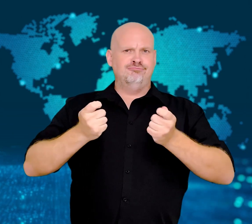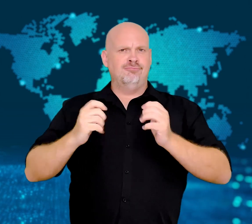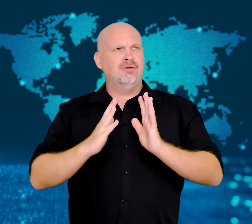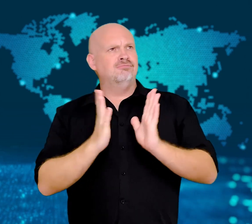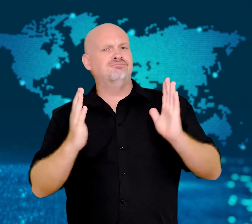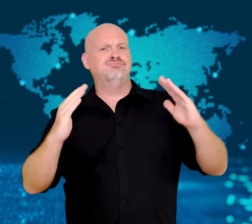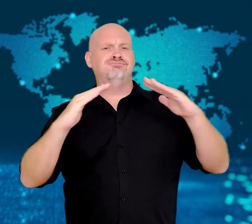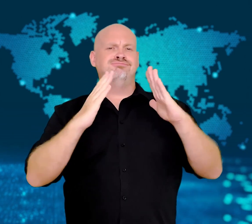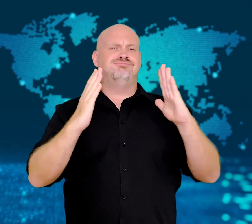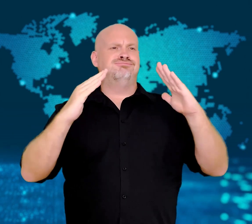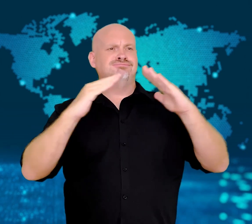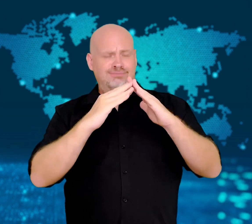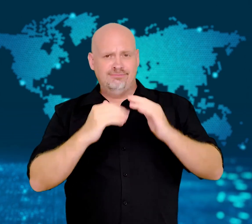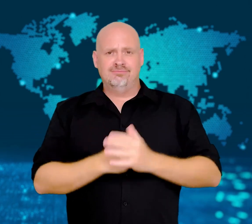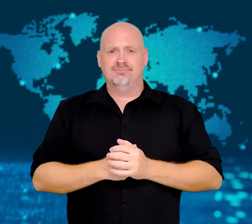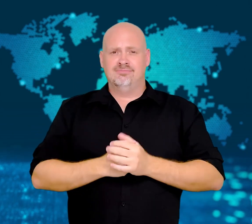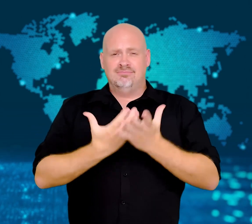vessel and drew many tourists.